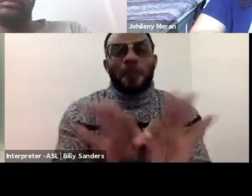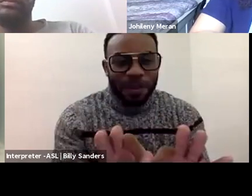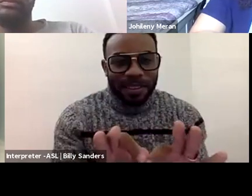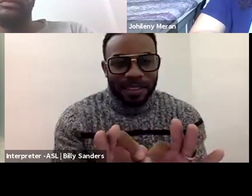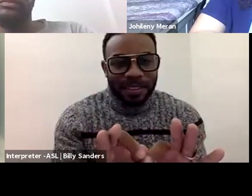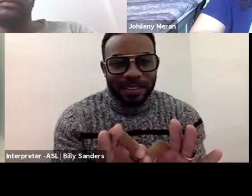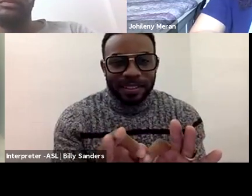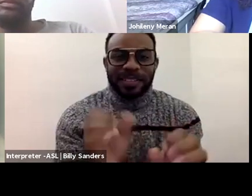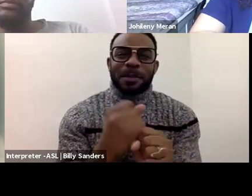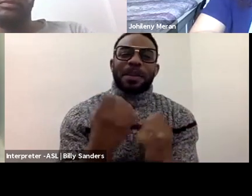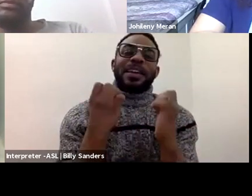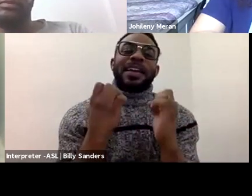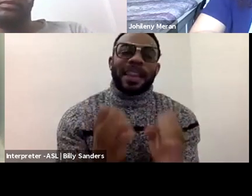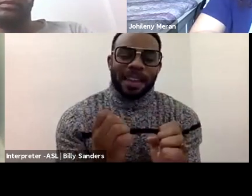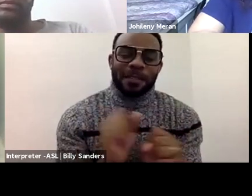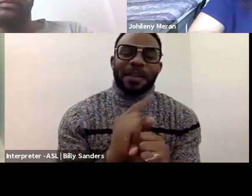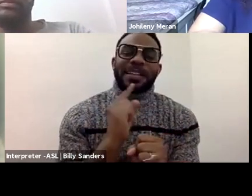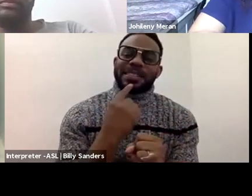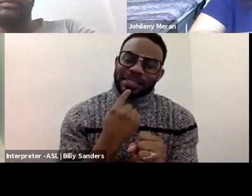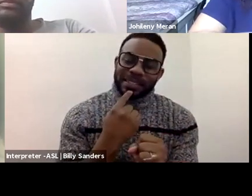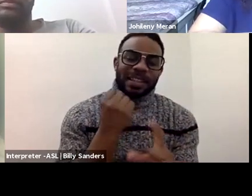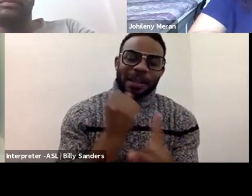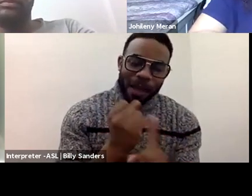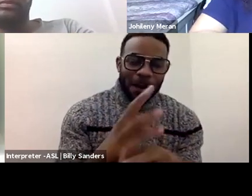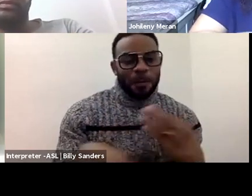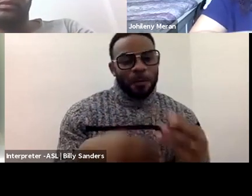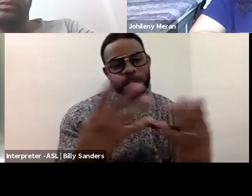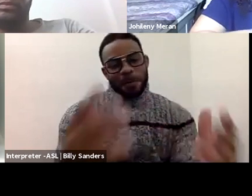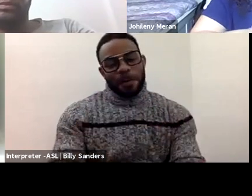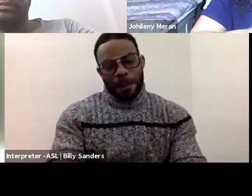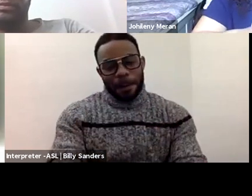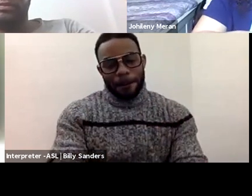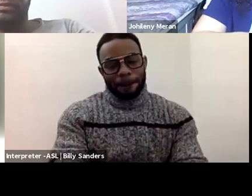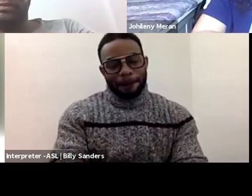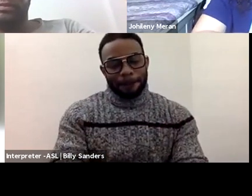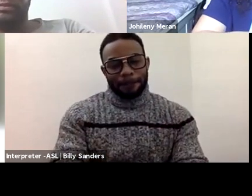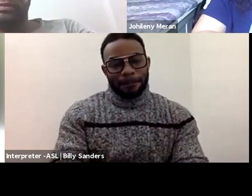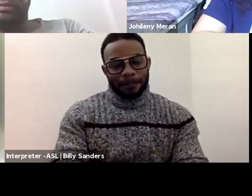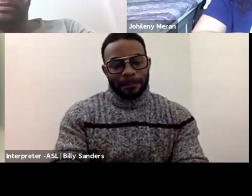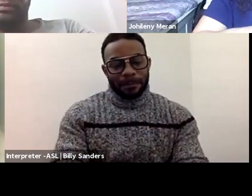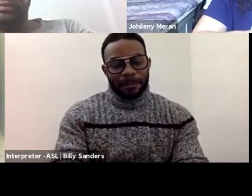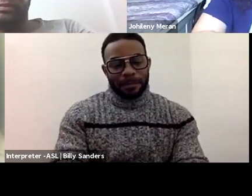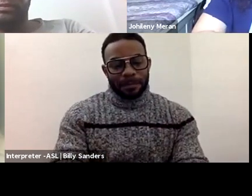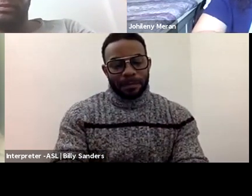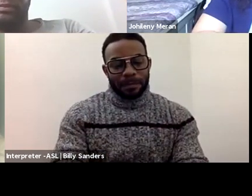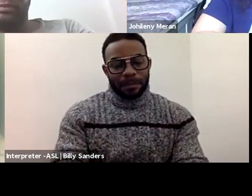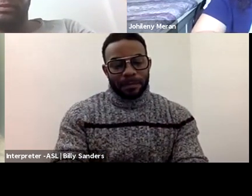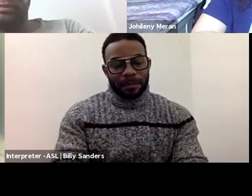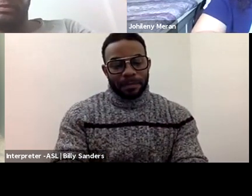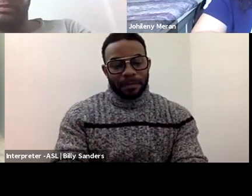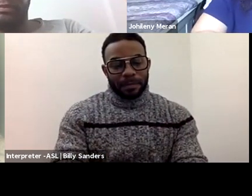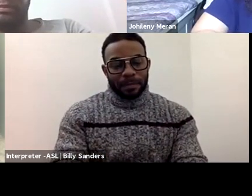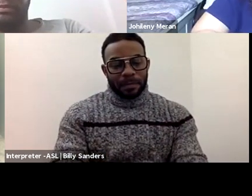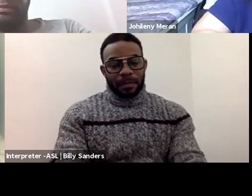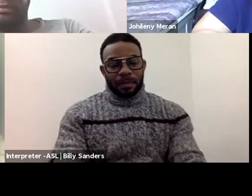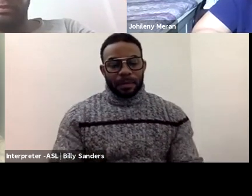make a meaningful impact. GILLIAN GILES: This is Gillian. I want to